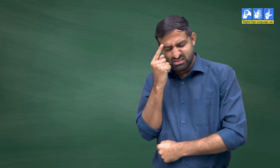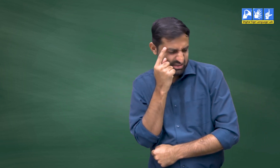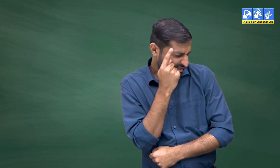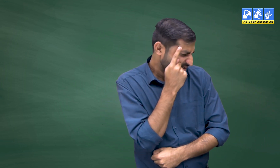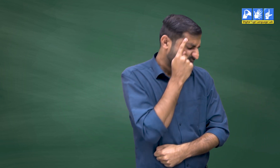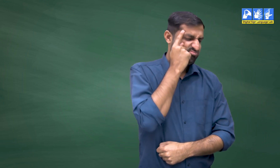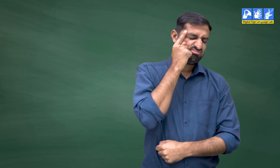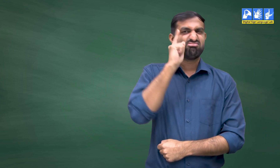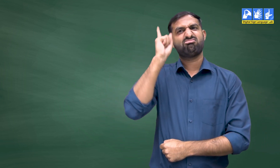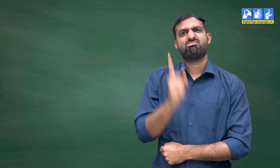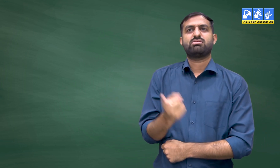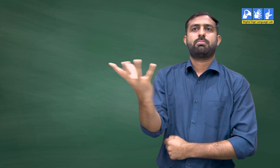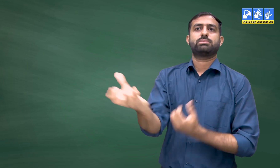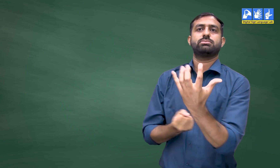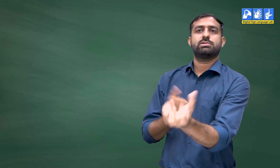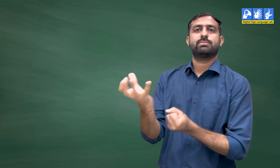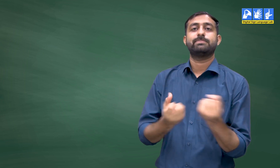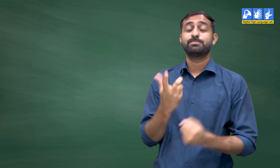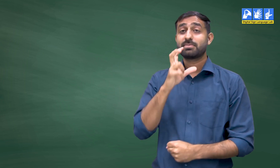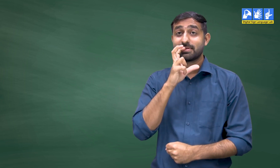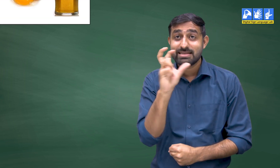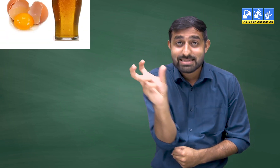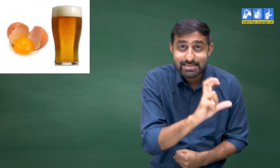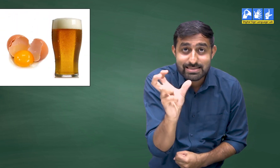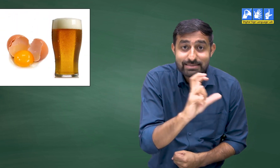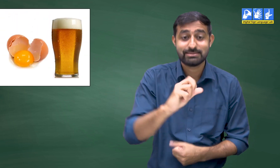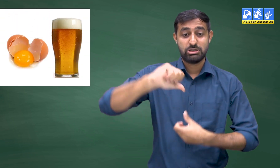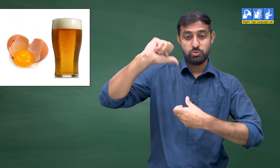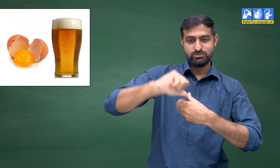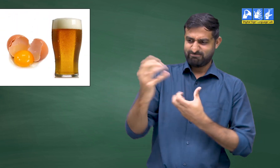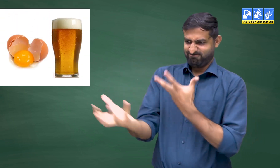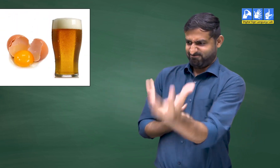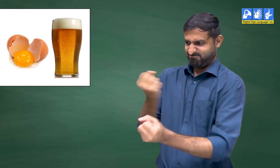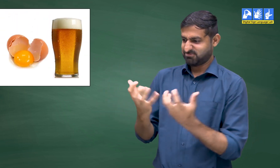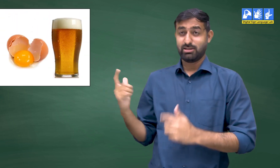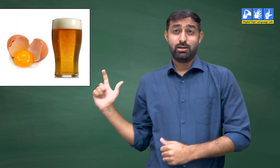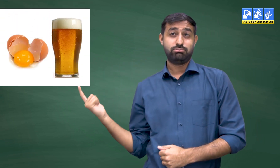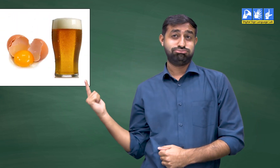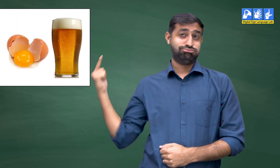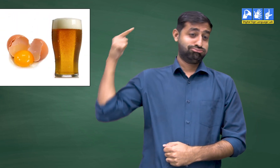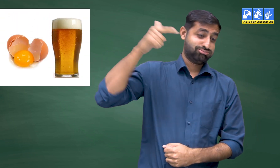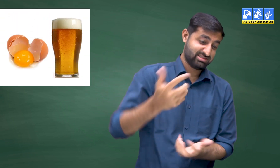Mrs.Pumphrey on the other hand brought eggs, whiskey and brandy